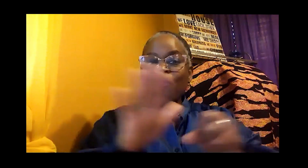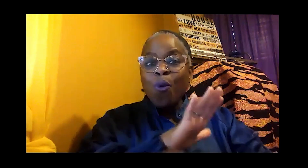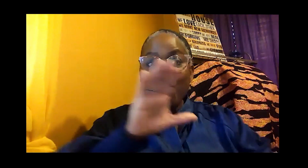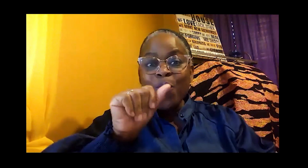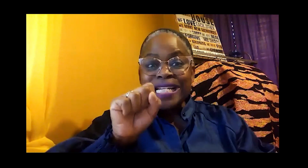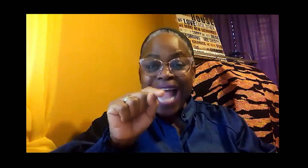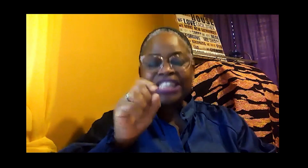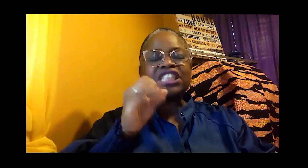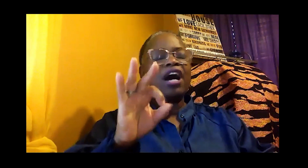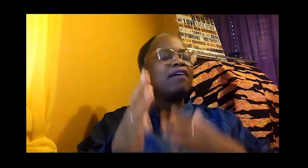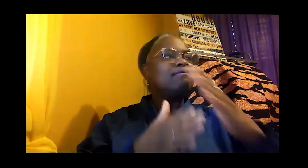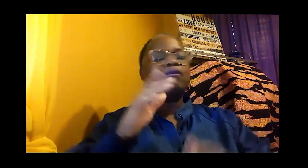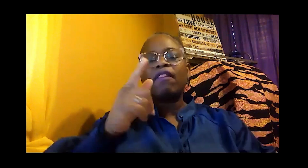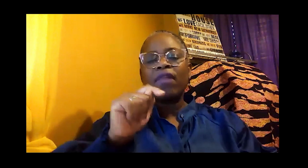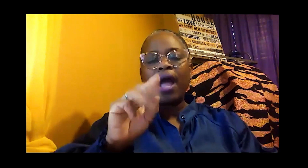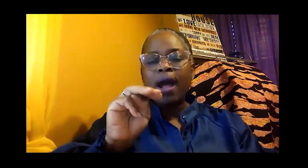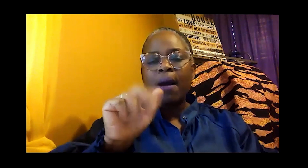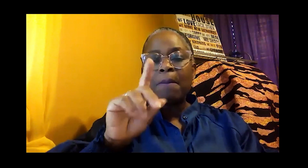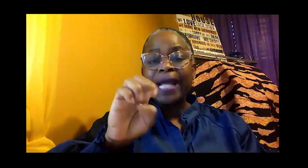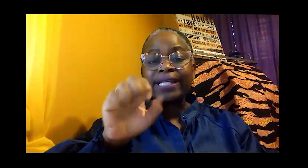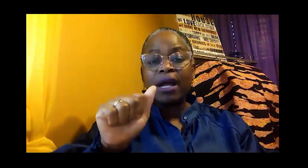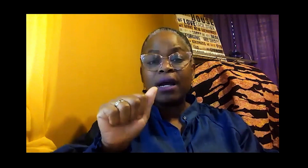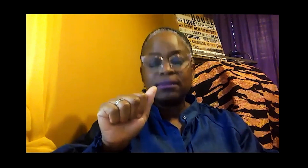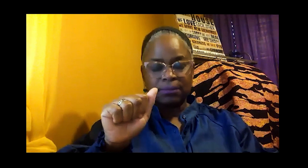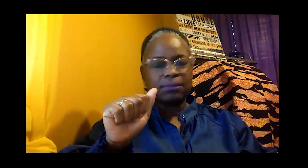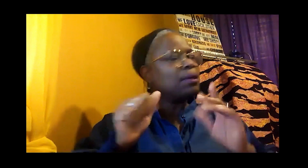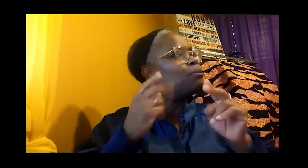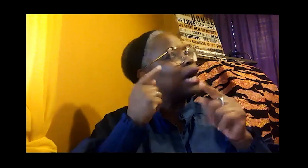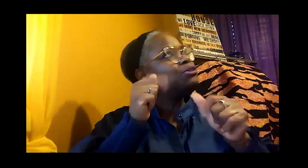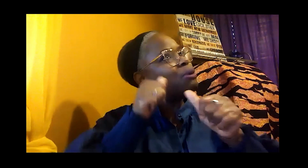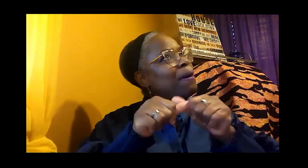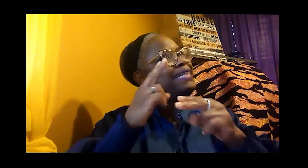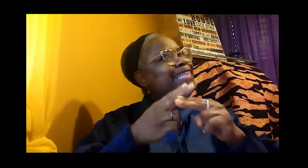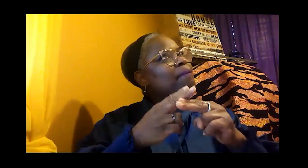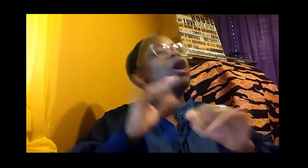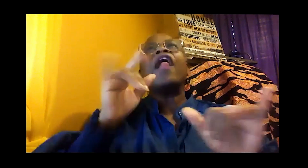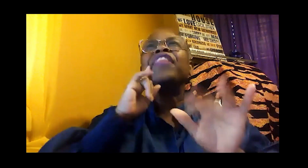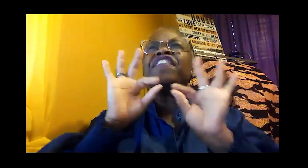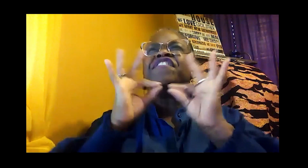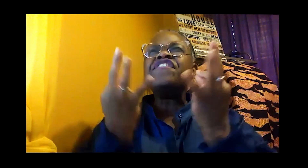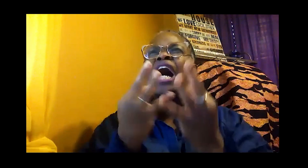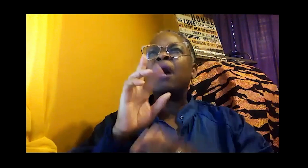there stood the full cast of "Medea". If I recall correctly, was the cast from the family reunion.